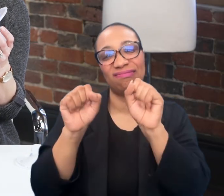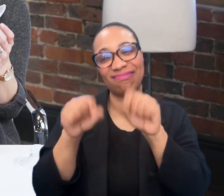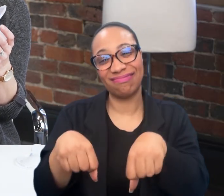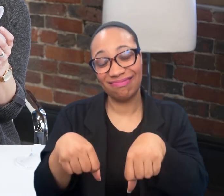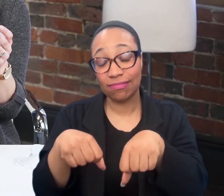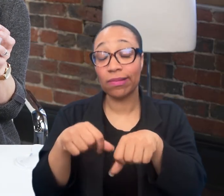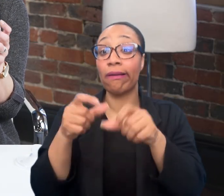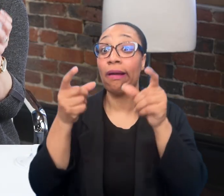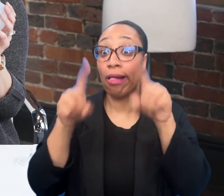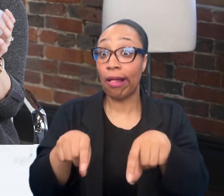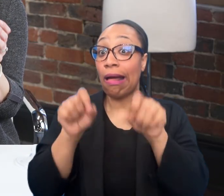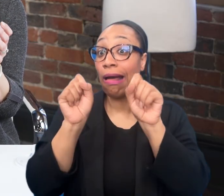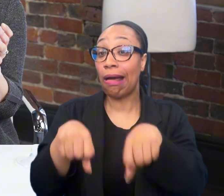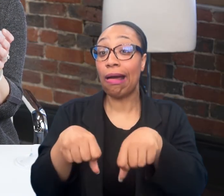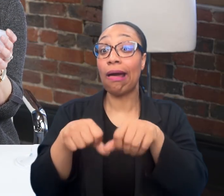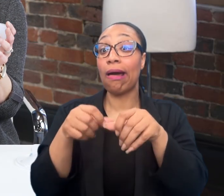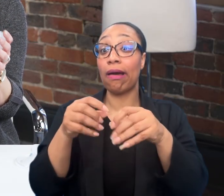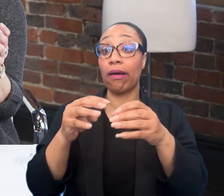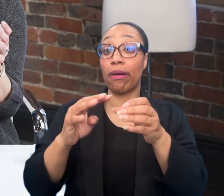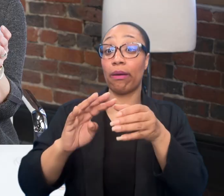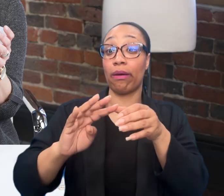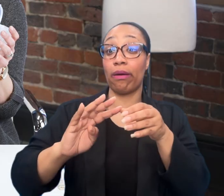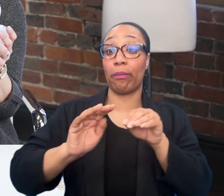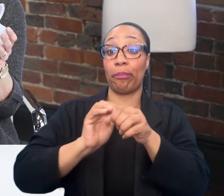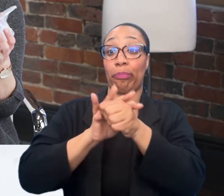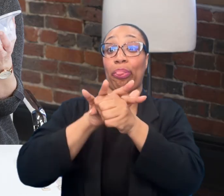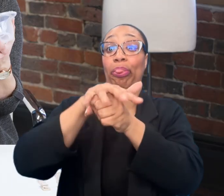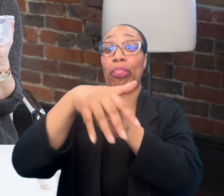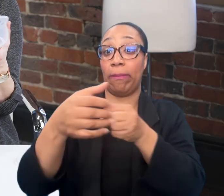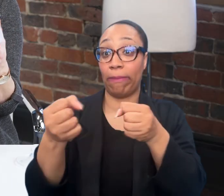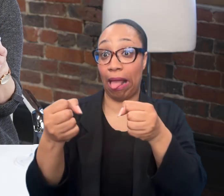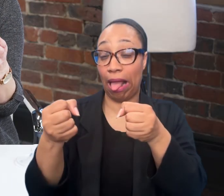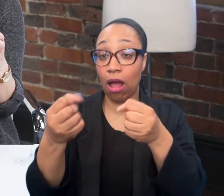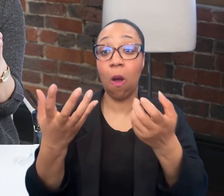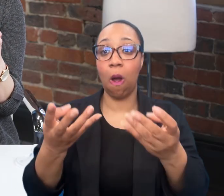coming in and out of the collection kit which we definitely don't want milk coming back at us